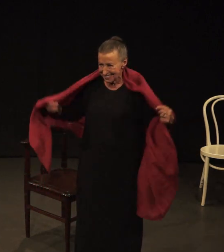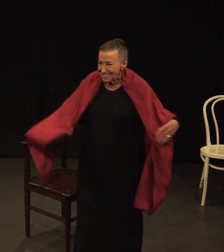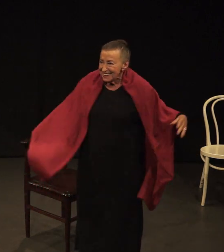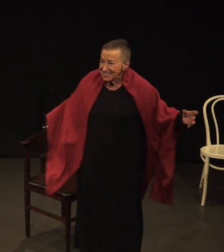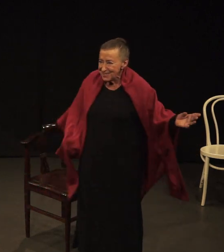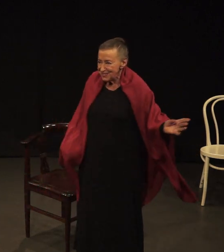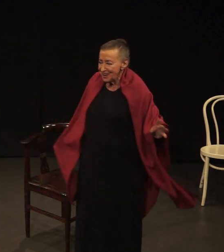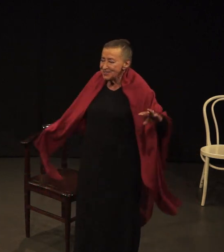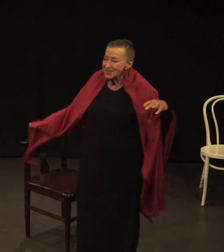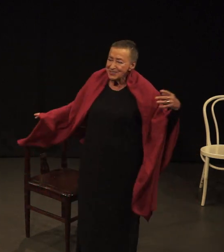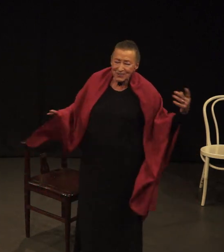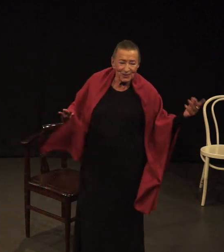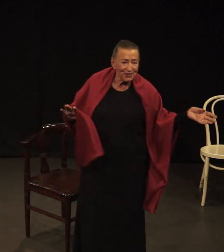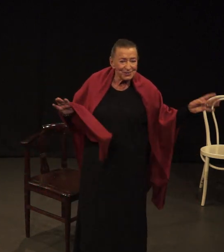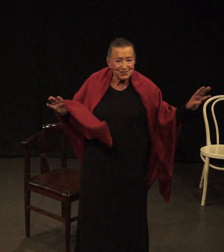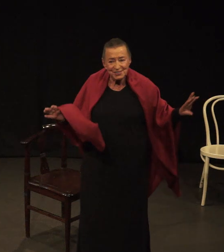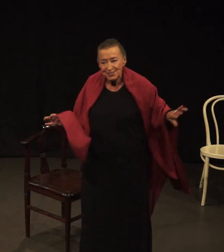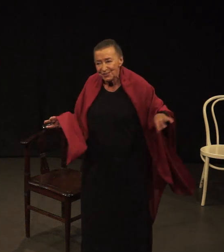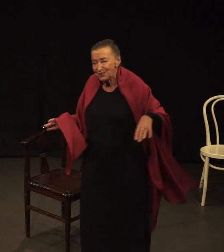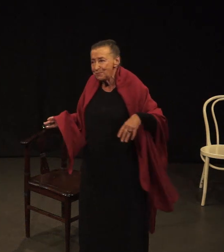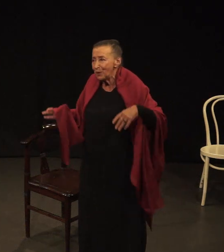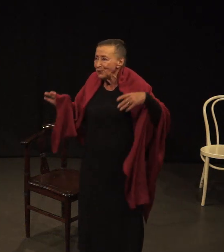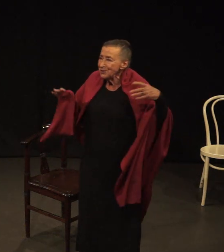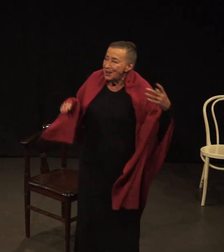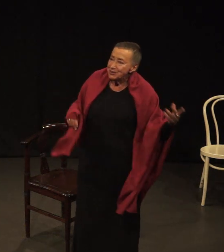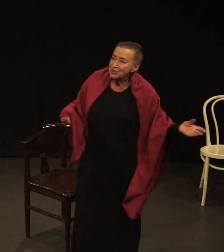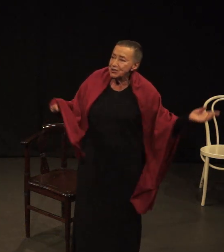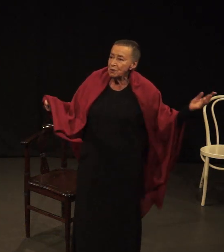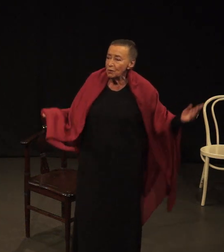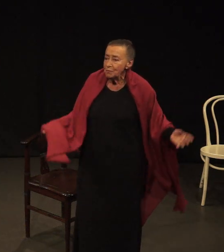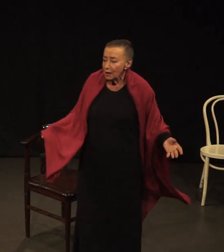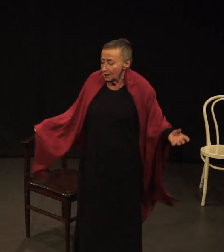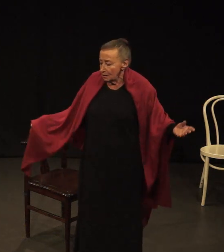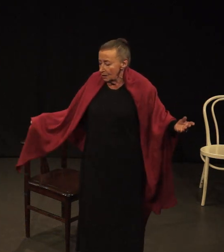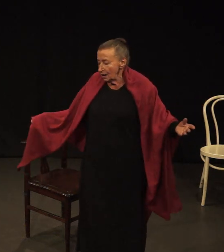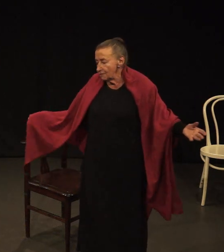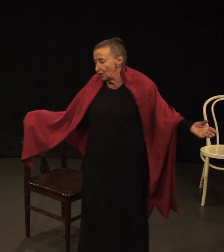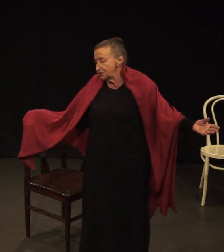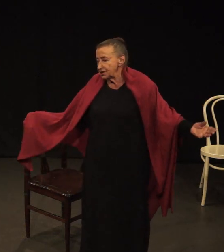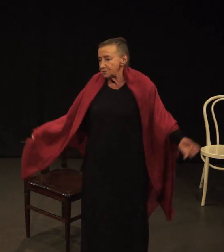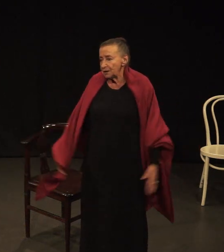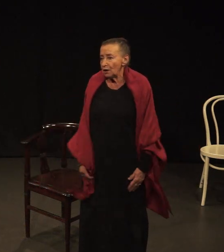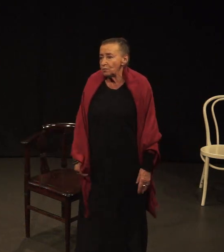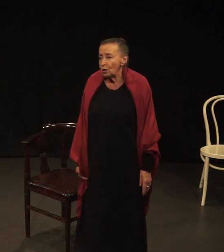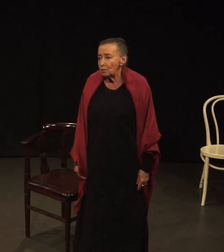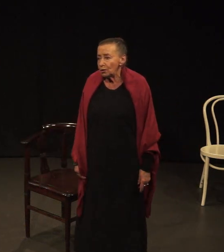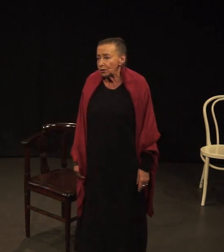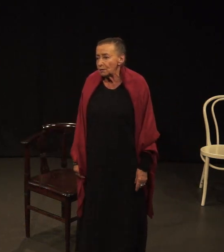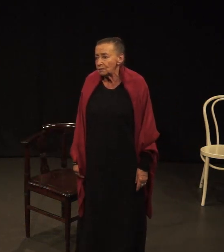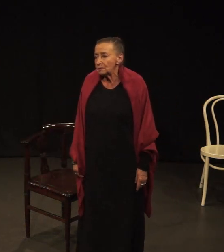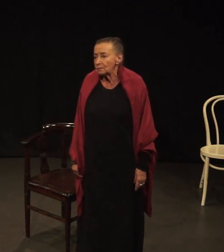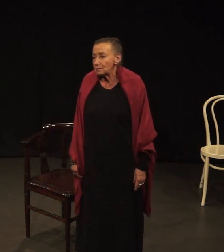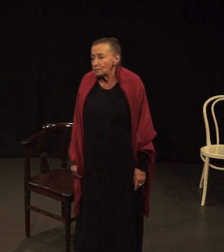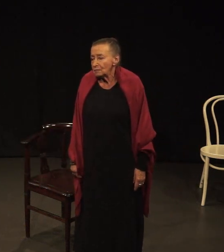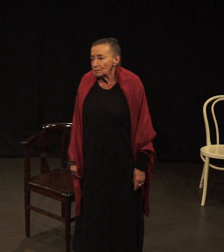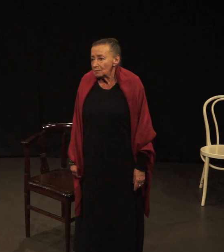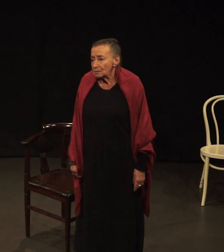in fall or winter, fresh or marinade. The Warden tracked toxic agarics instead.